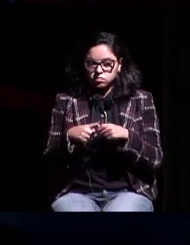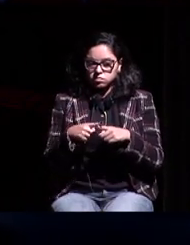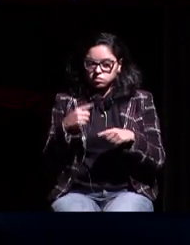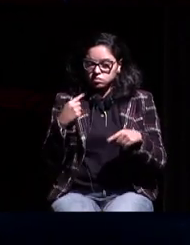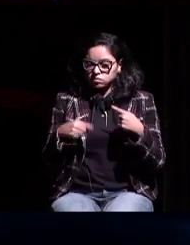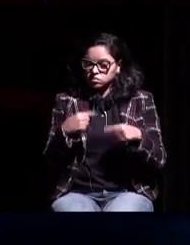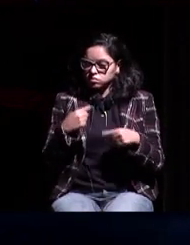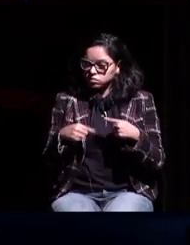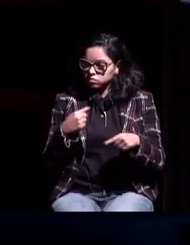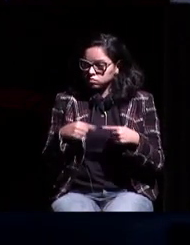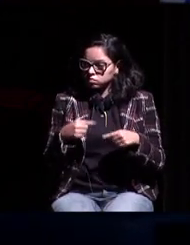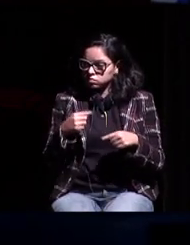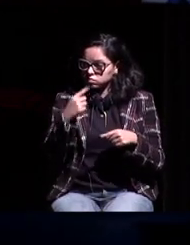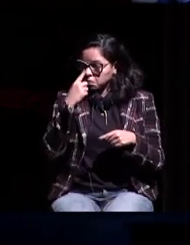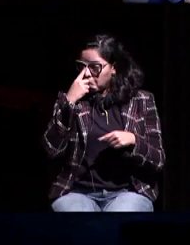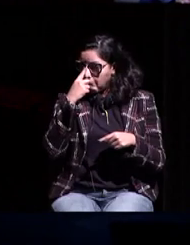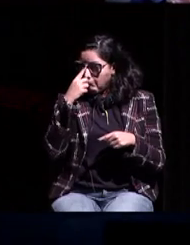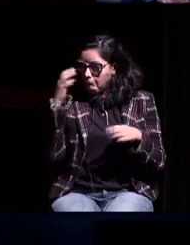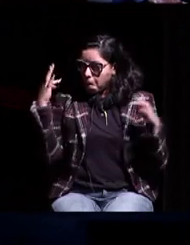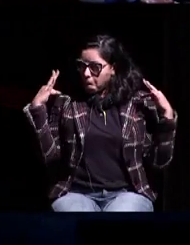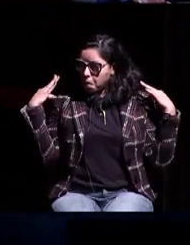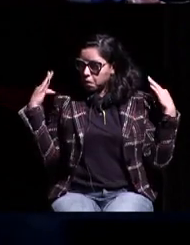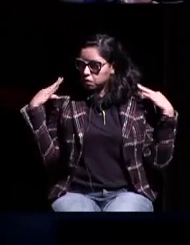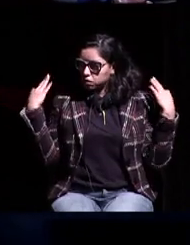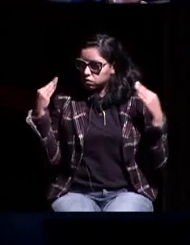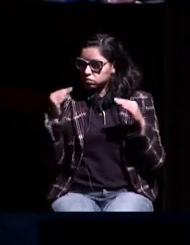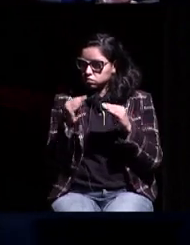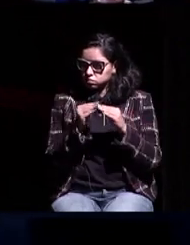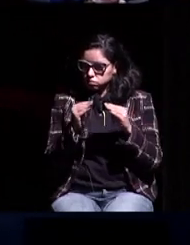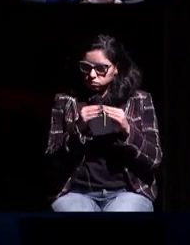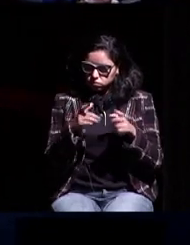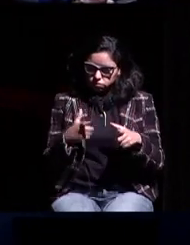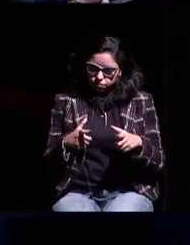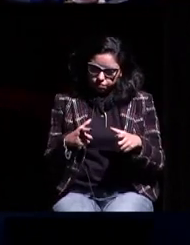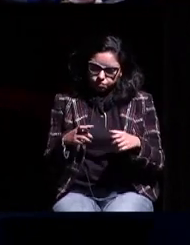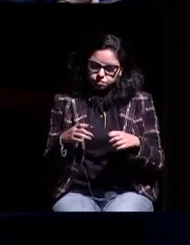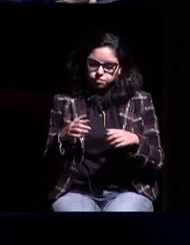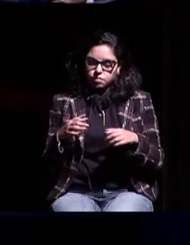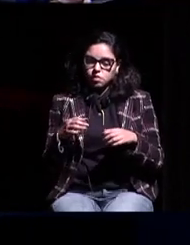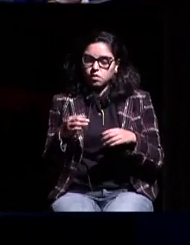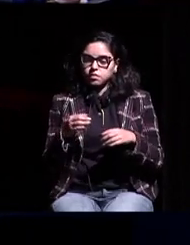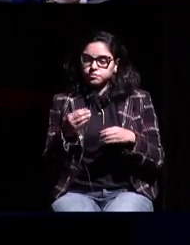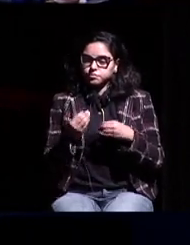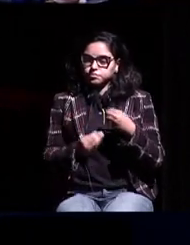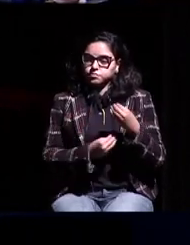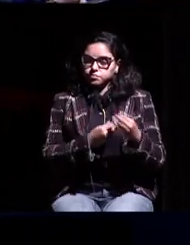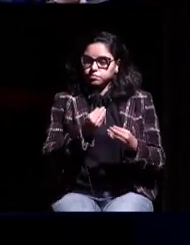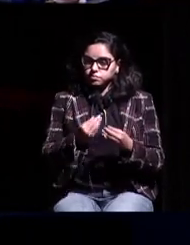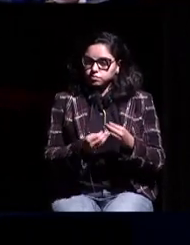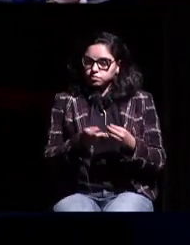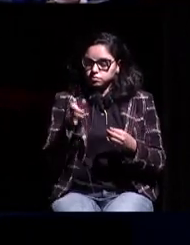the figure of the tourist, of the local dweller and of those working there. There are asymmetries between them,